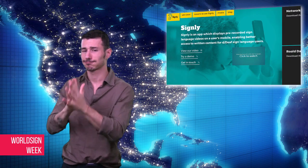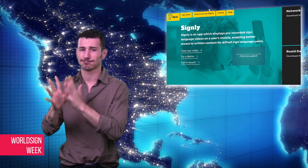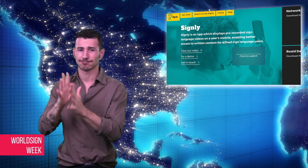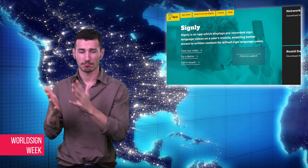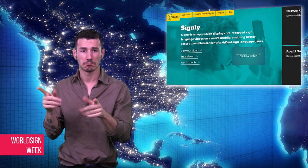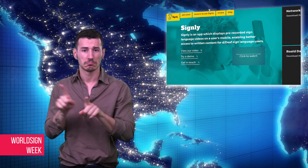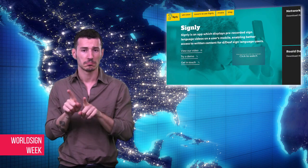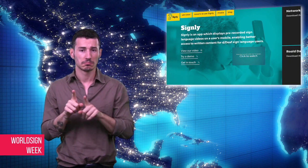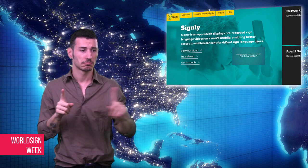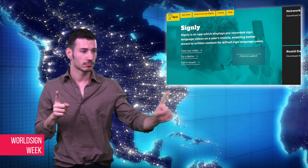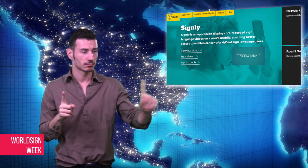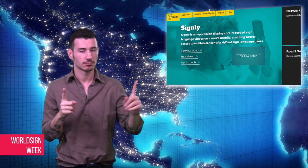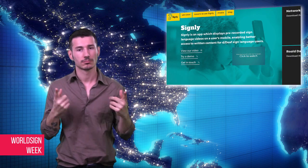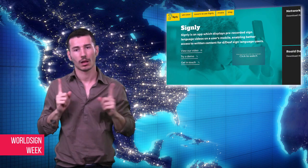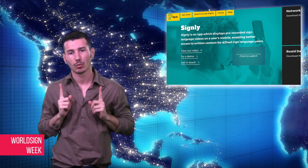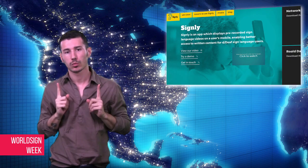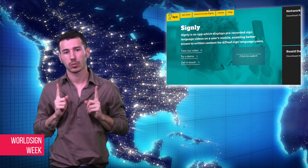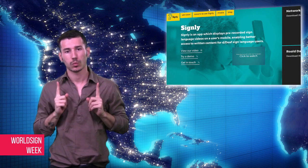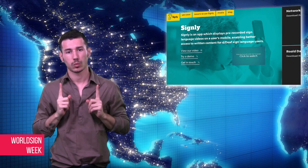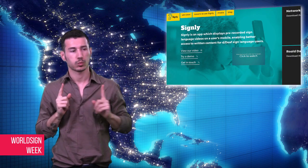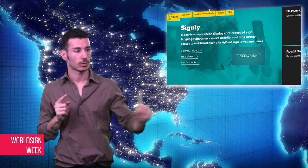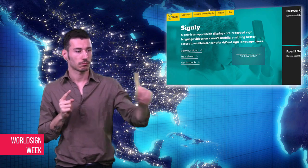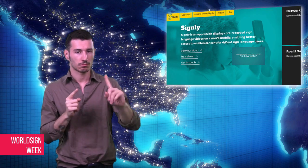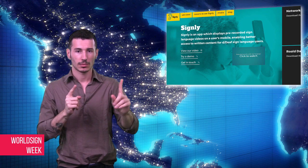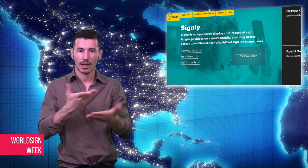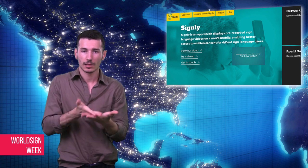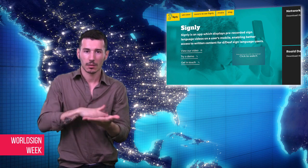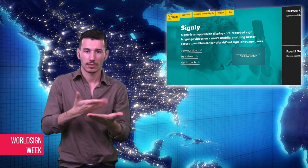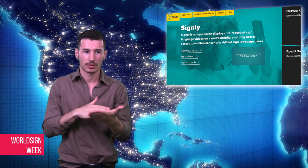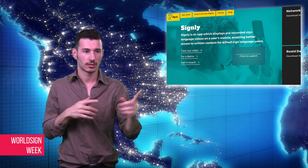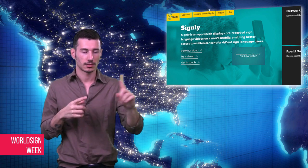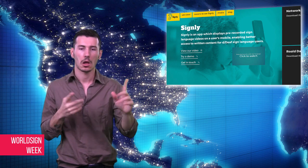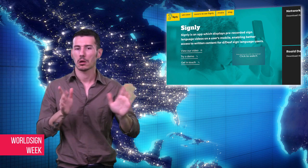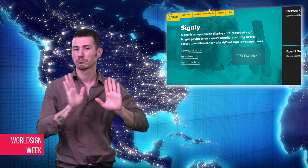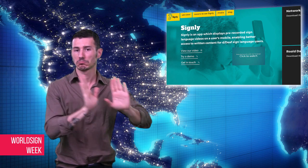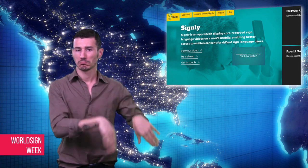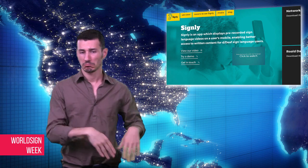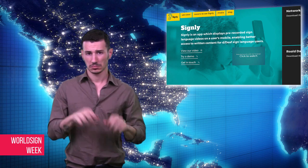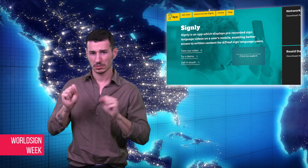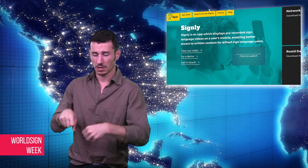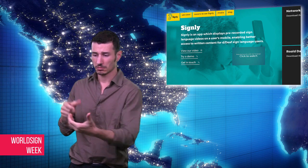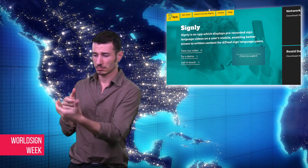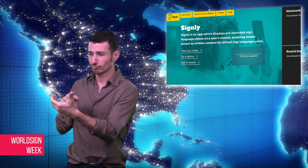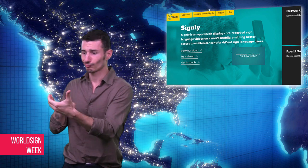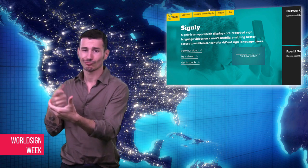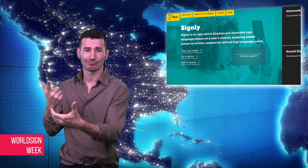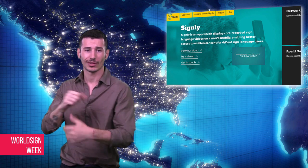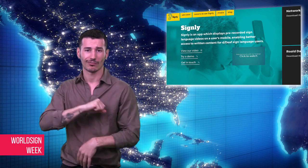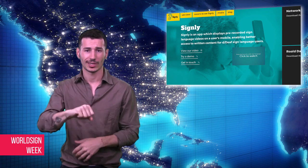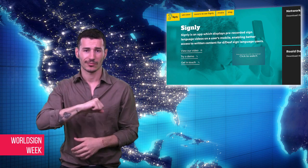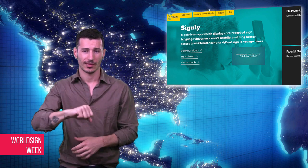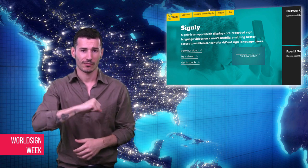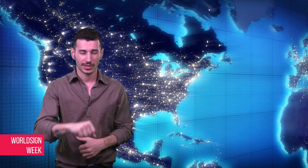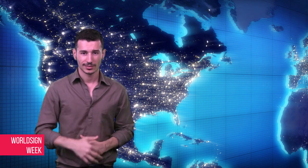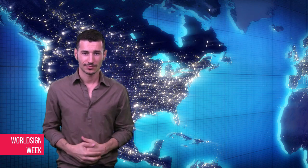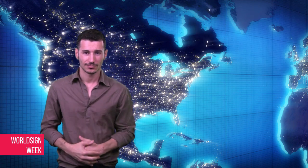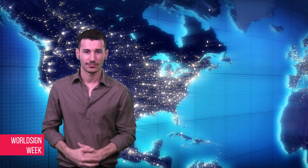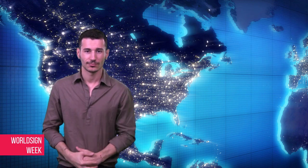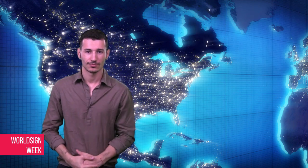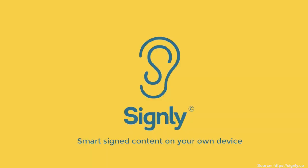waiting to join in sign interpreted tours.